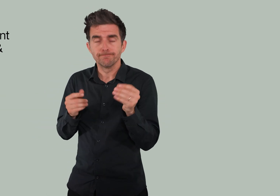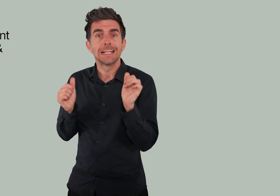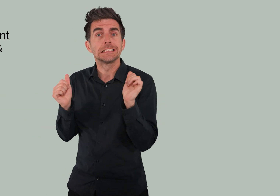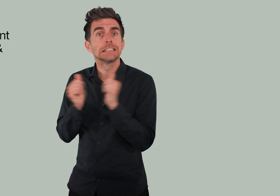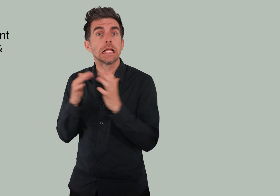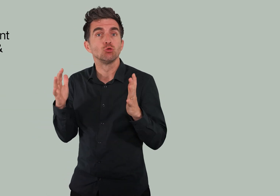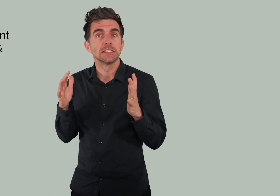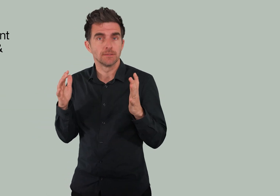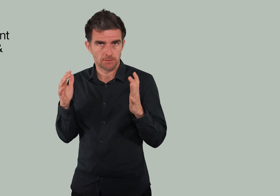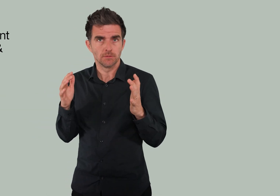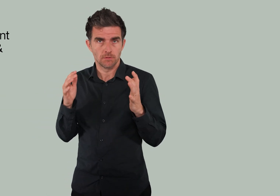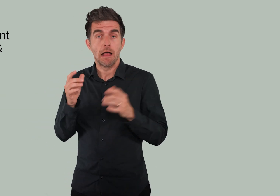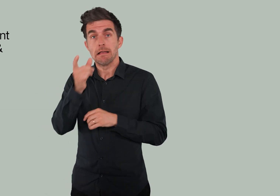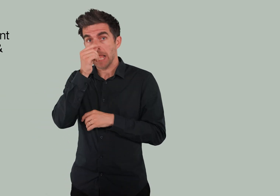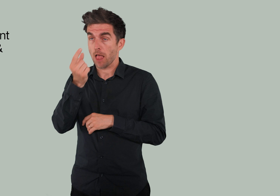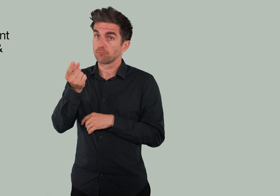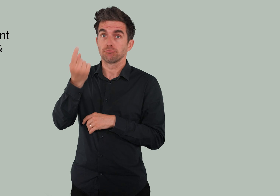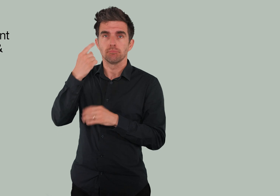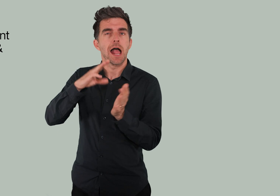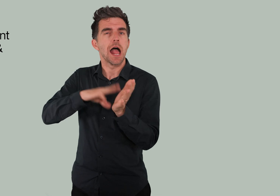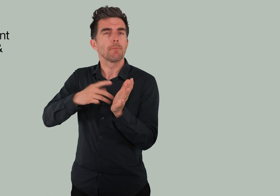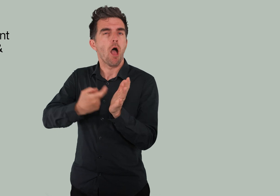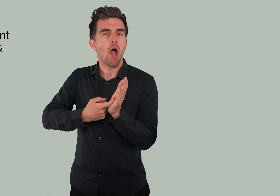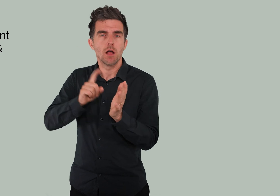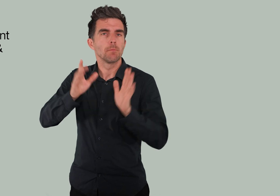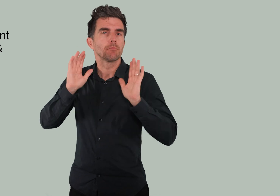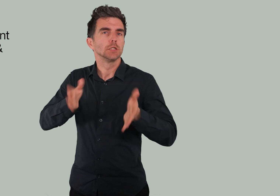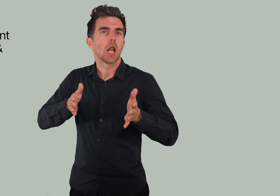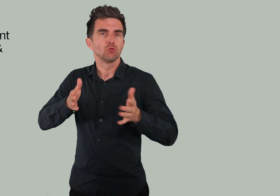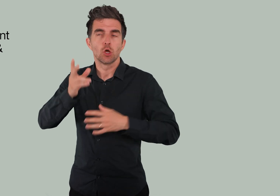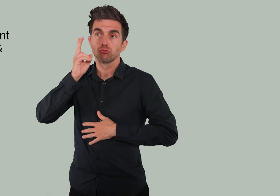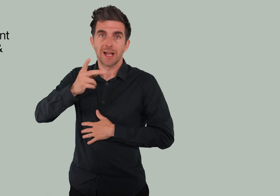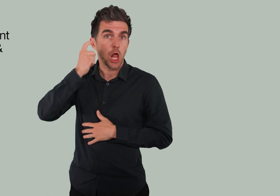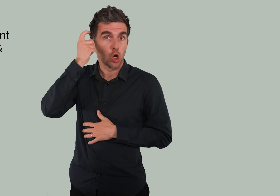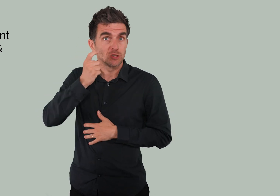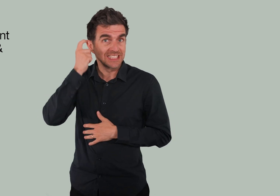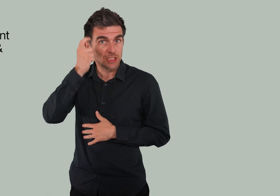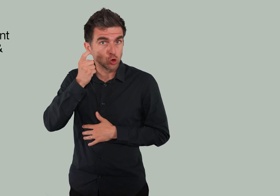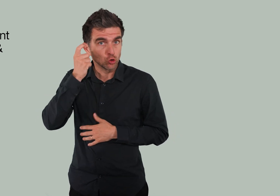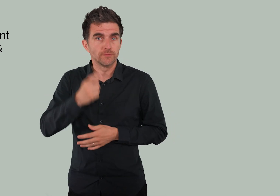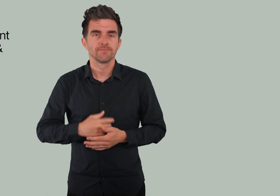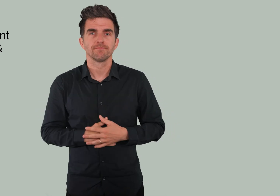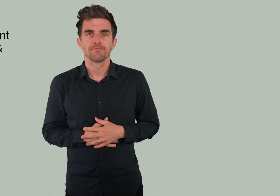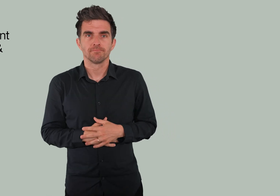disagree with the outcome can request a Mandatory Reconsideration (MR).